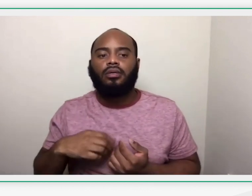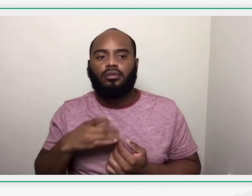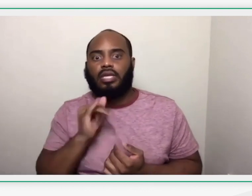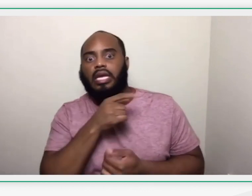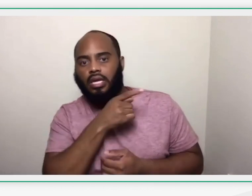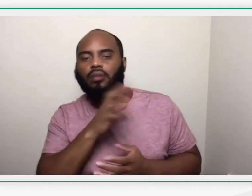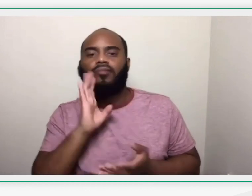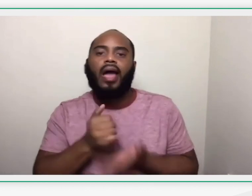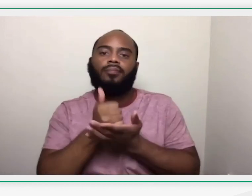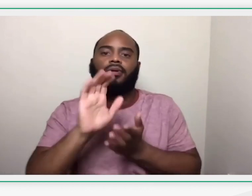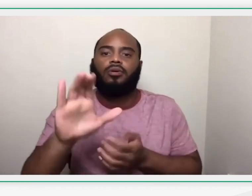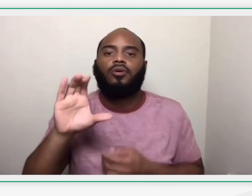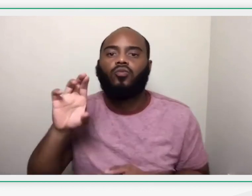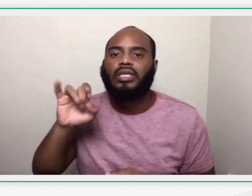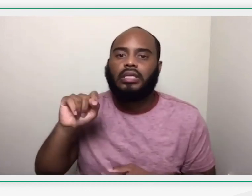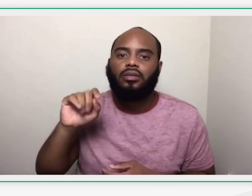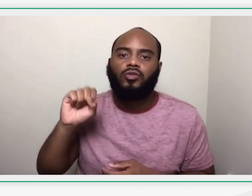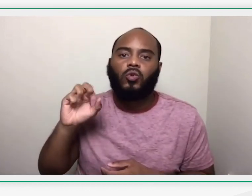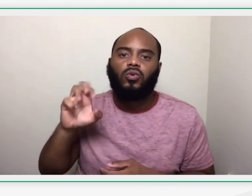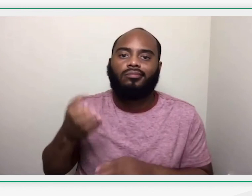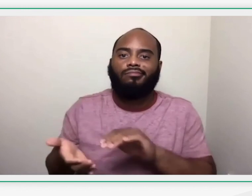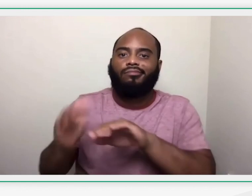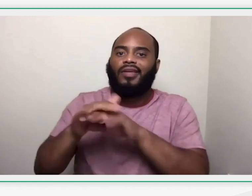That will help your credit score increase quicker,